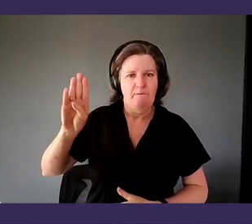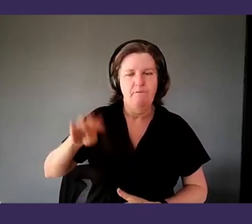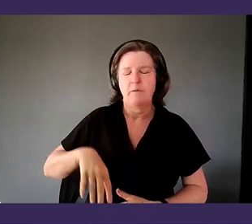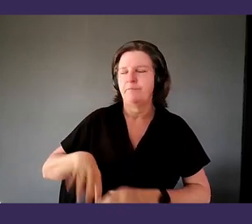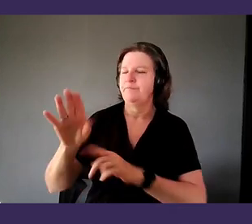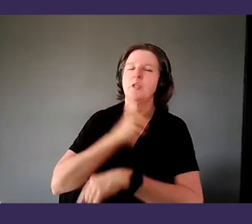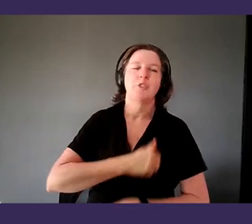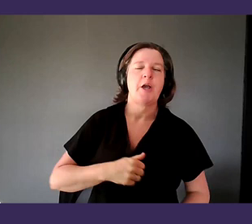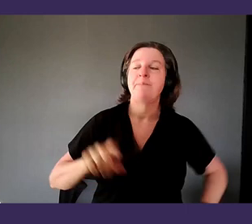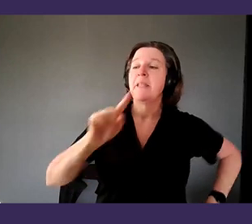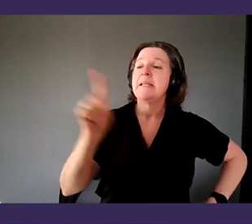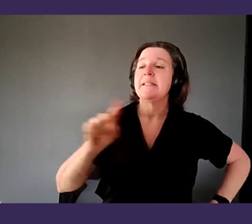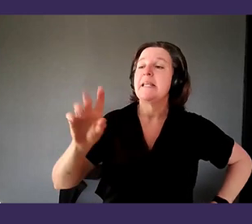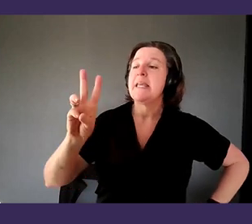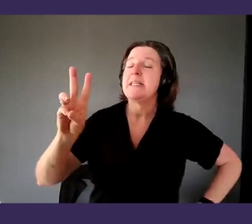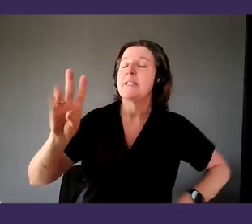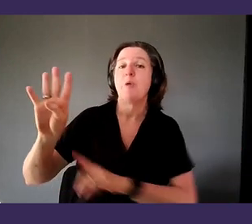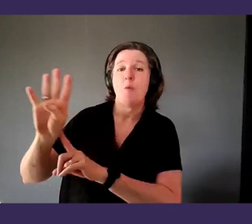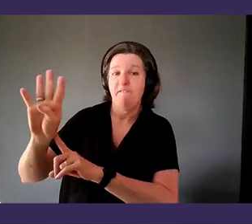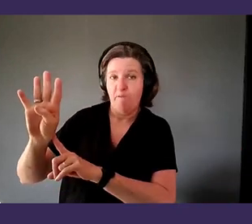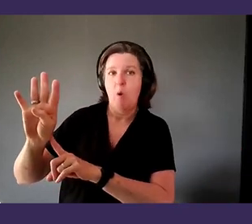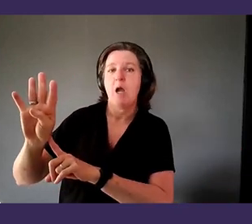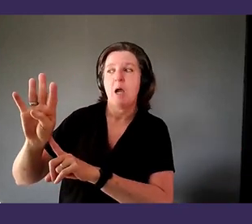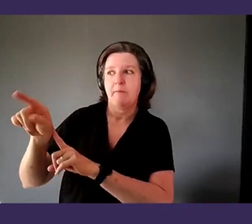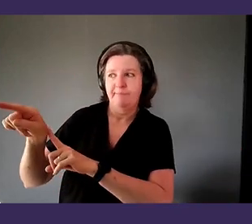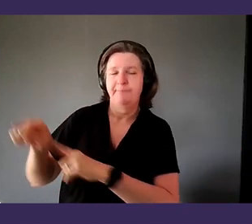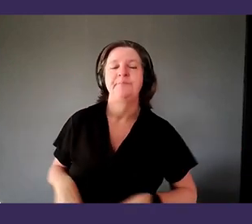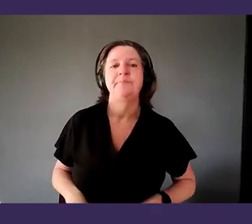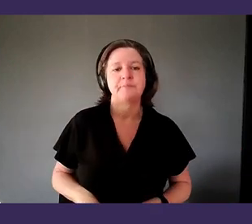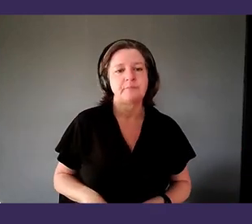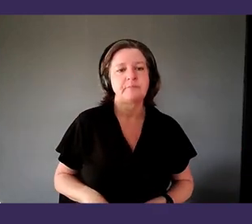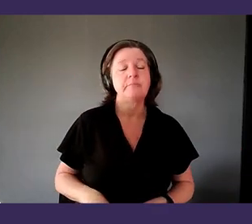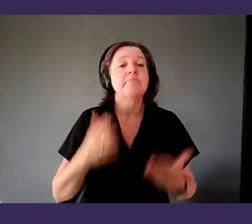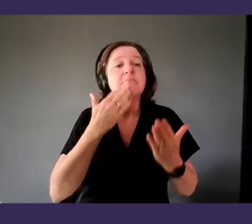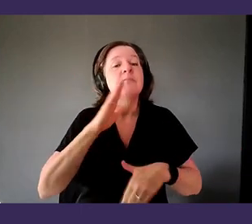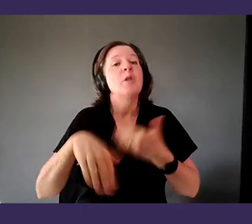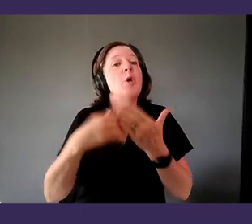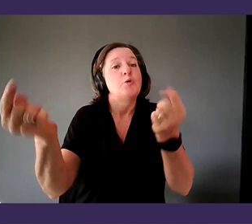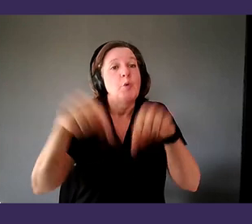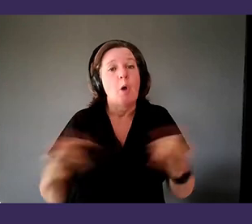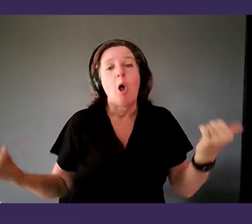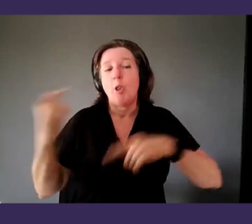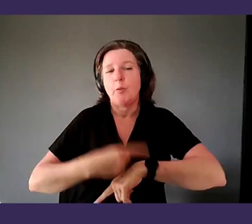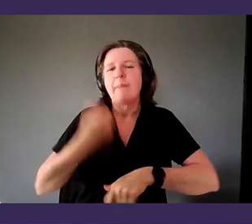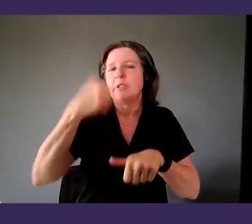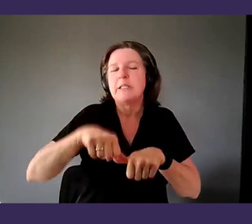So I just wanna say thank you so much again for everybody who came out today. Remember this will be recorded and available